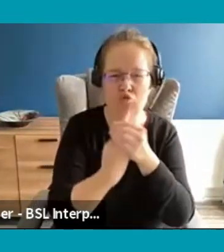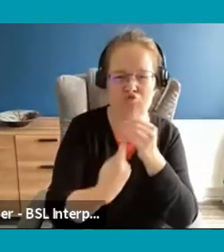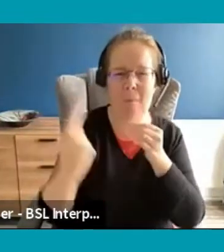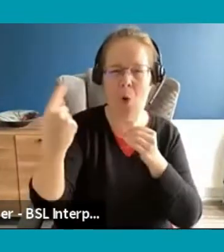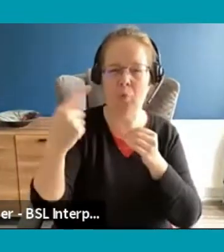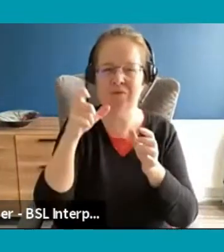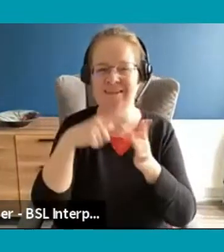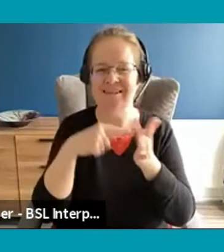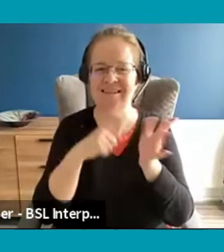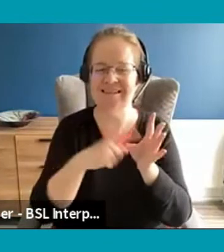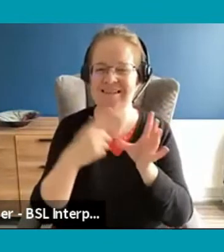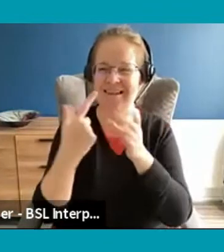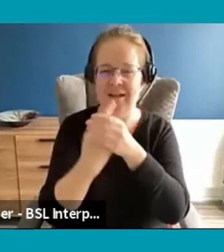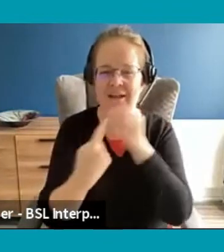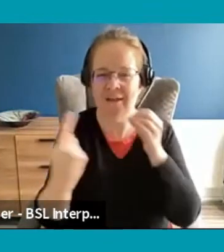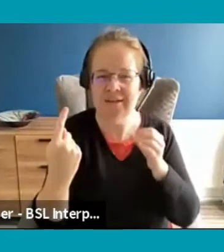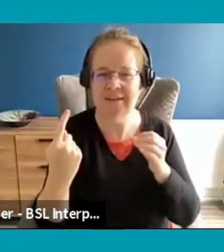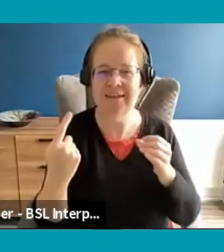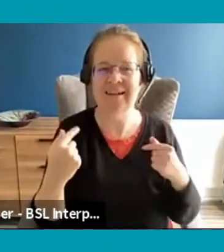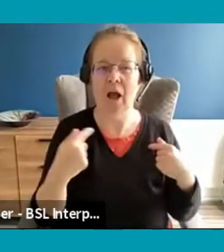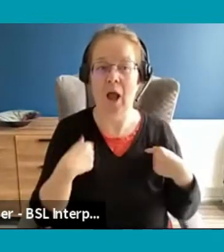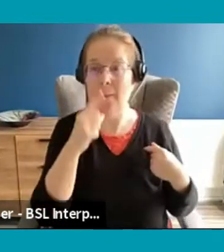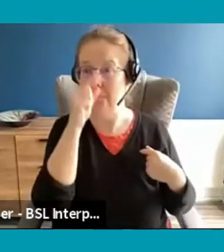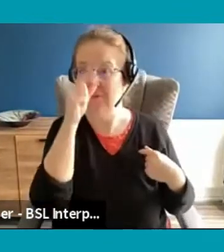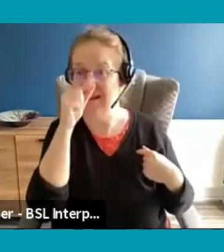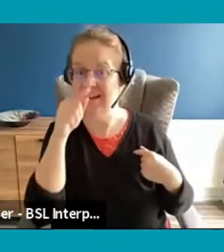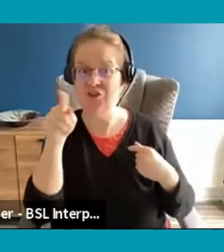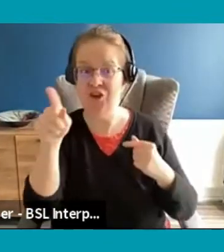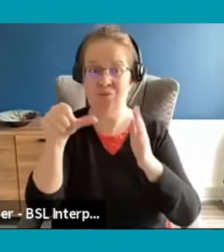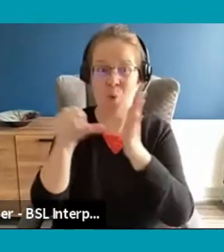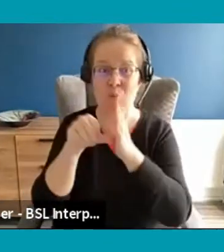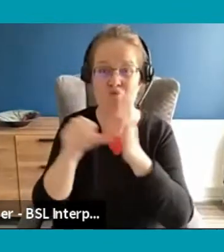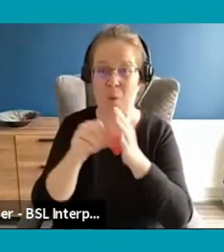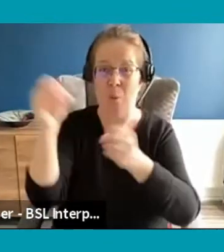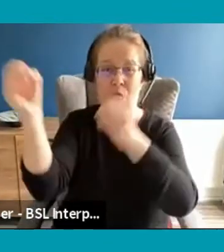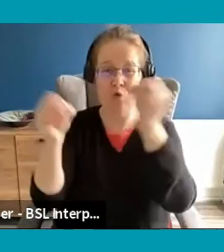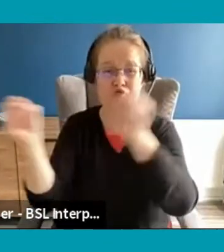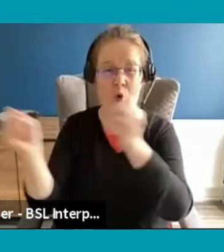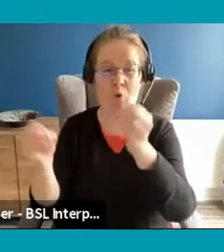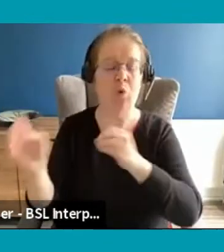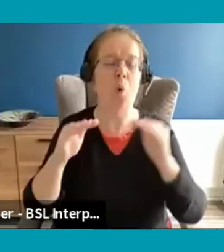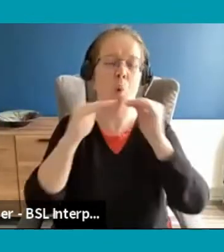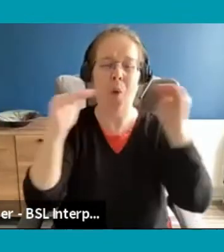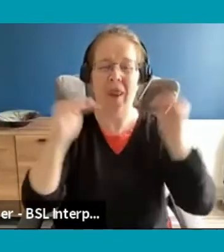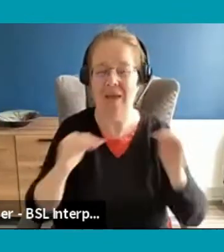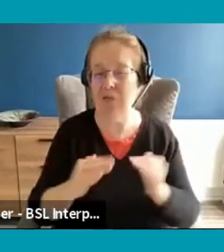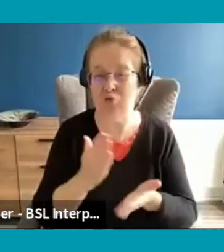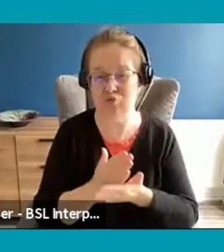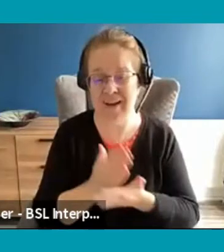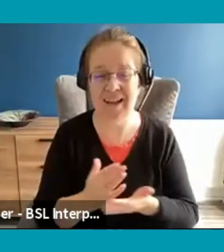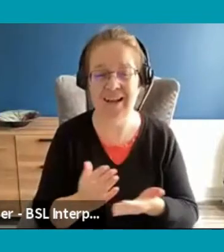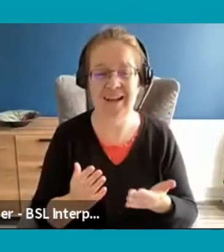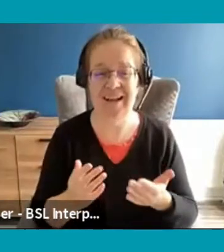and so you know you we potentially have, you know, problems recruiting for all levels at it at that kind of location.